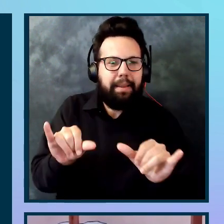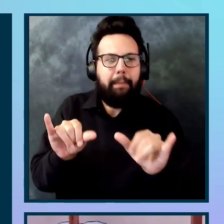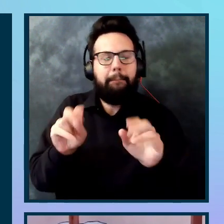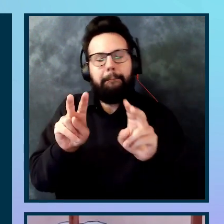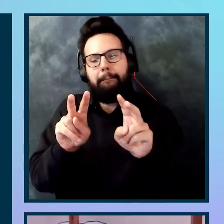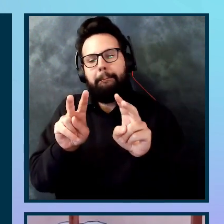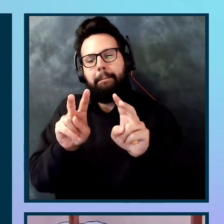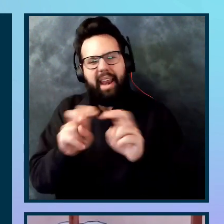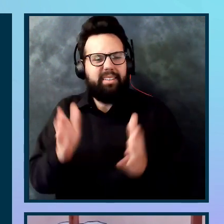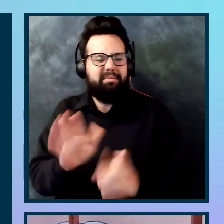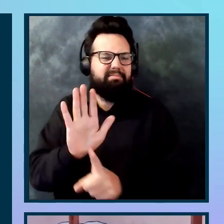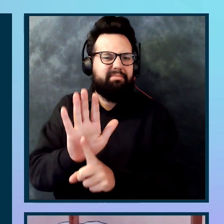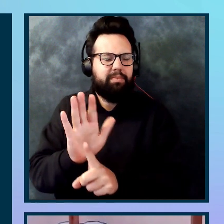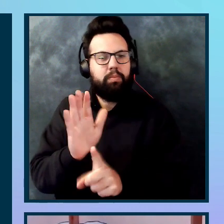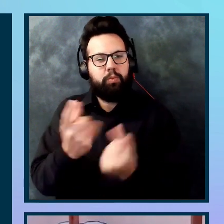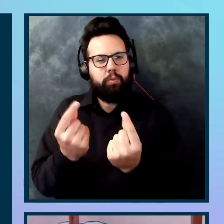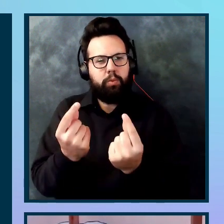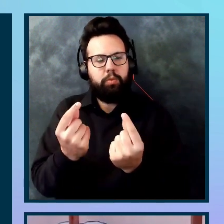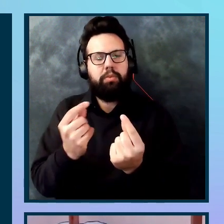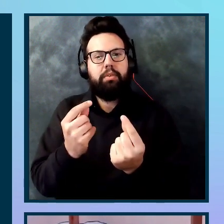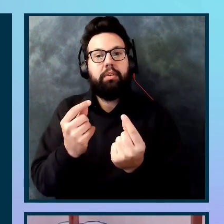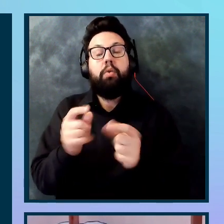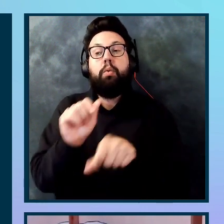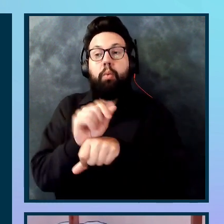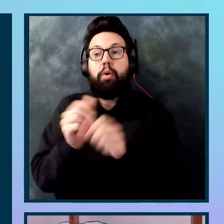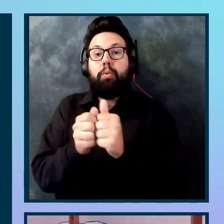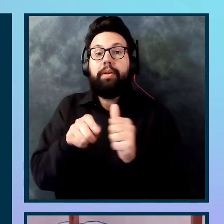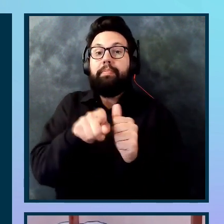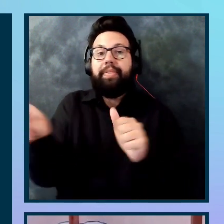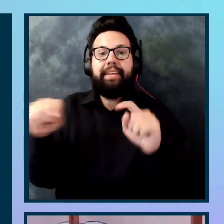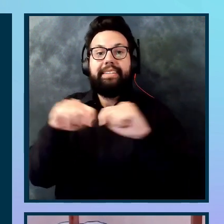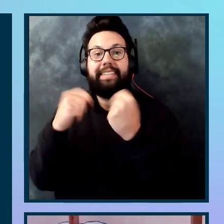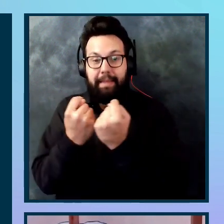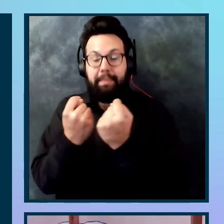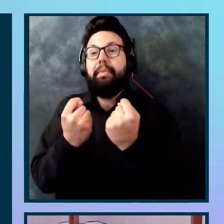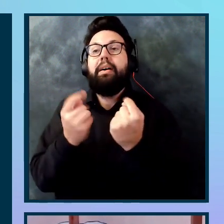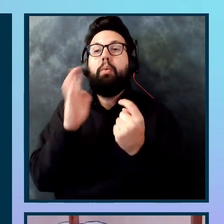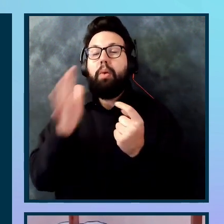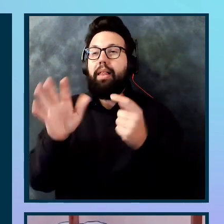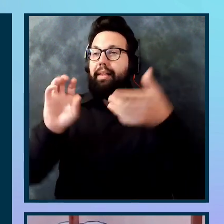and they work with the team to translate it into a bunch of stories with acceptance criteria.